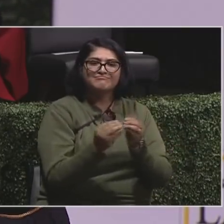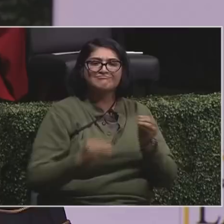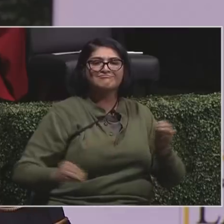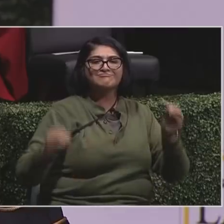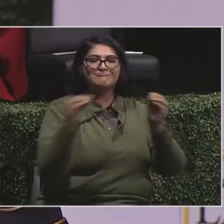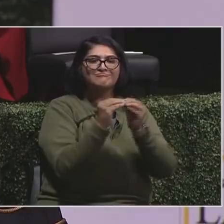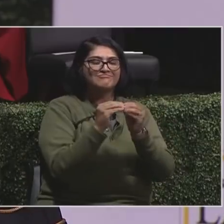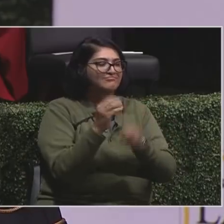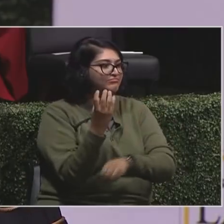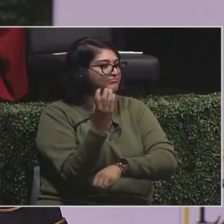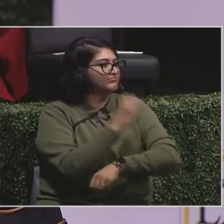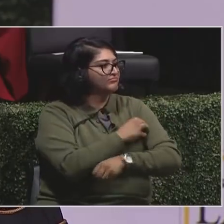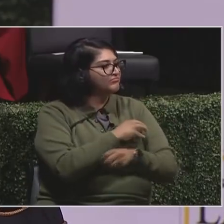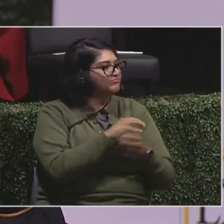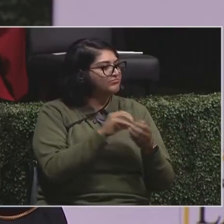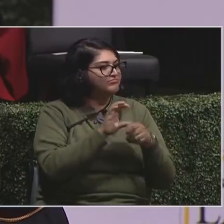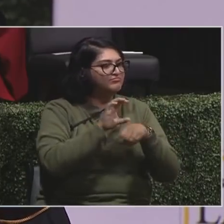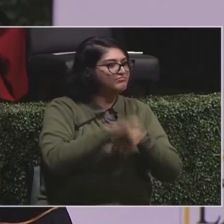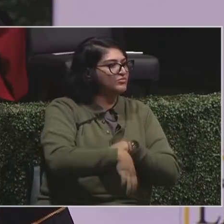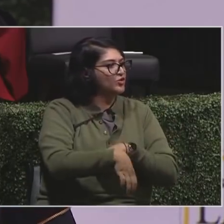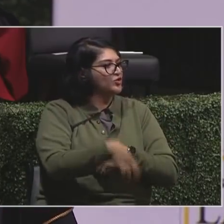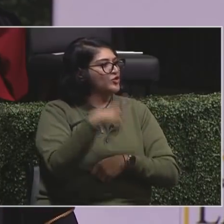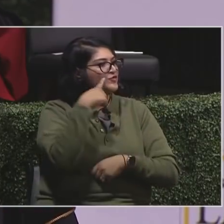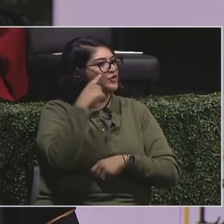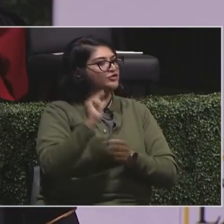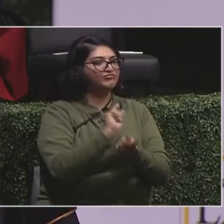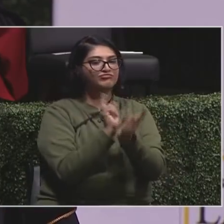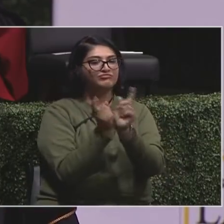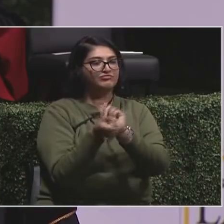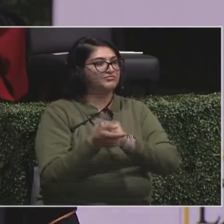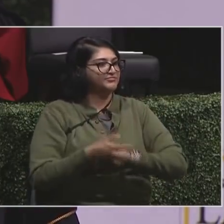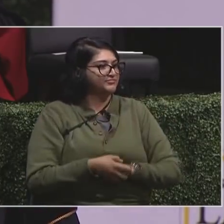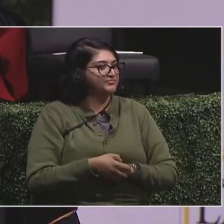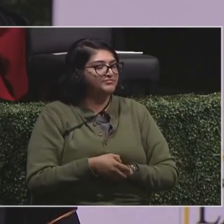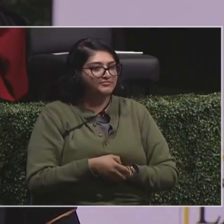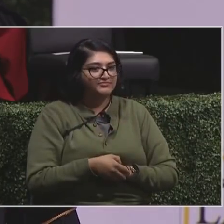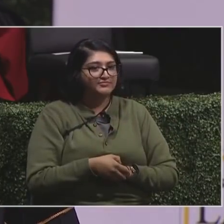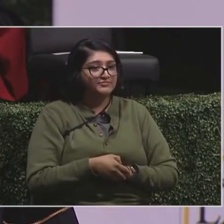SCENE CREATED NEW PRIORITIES AND CHALLENGES, AND ACTIVATED THE VOICES OF